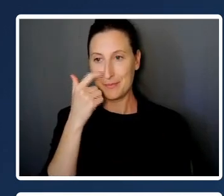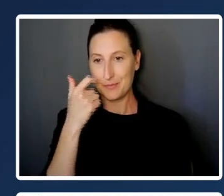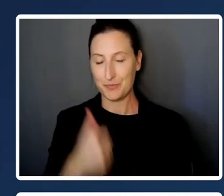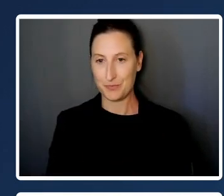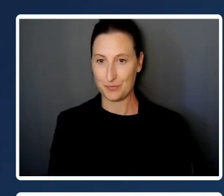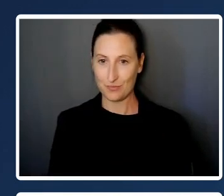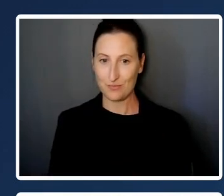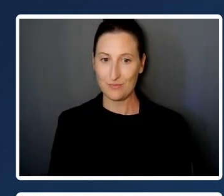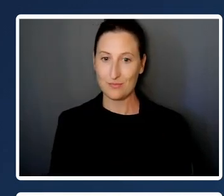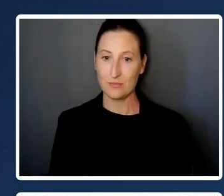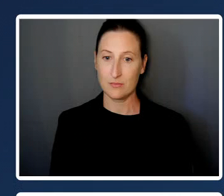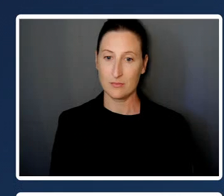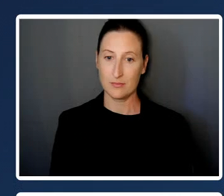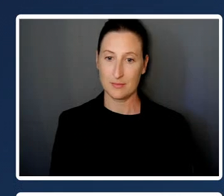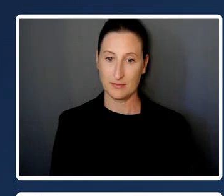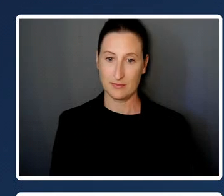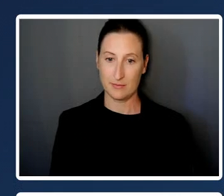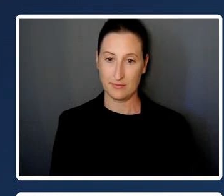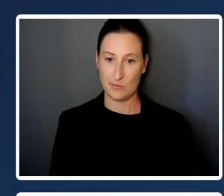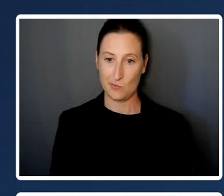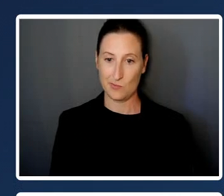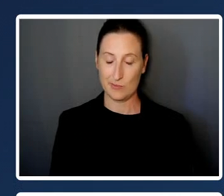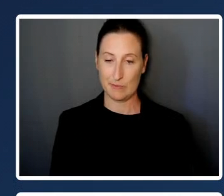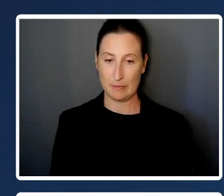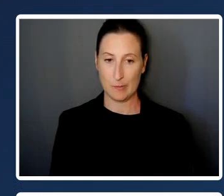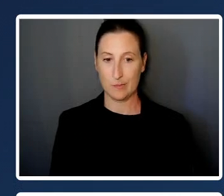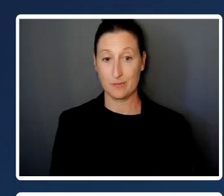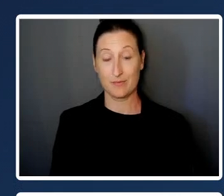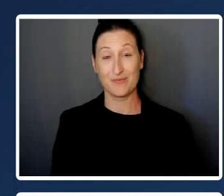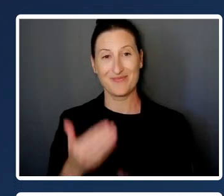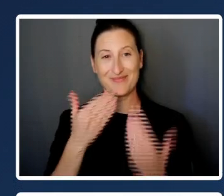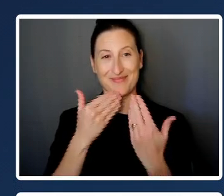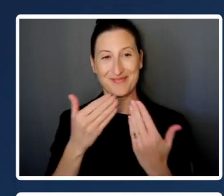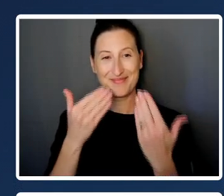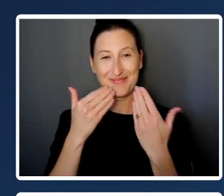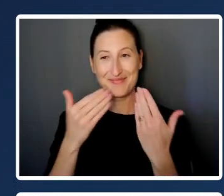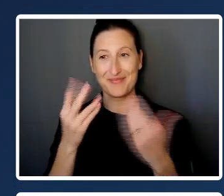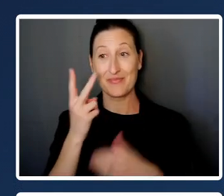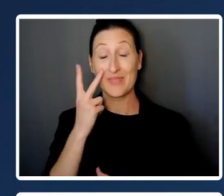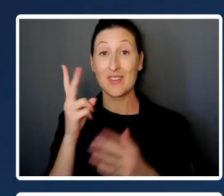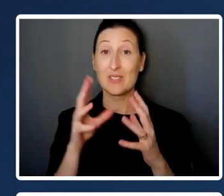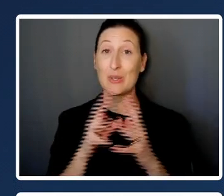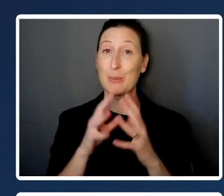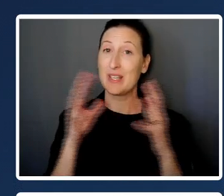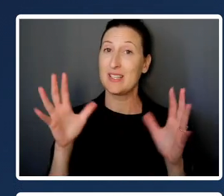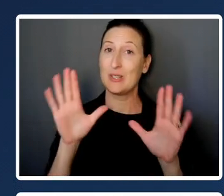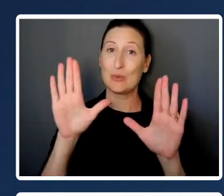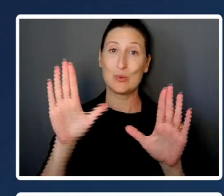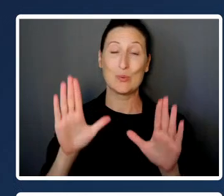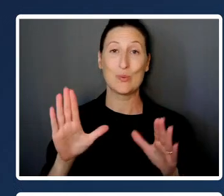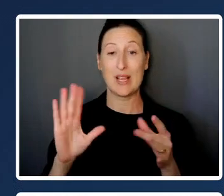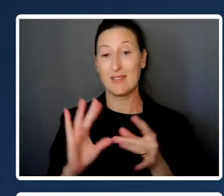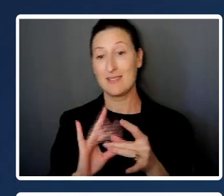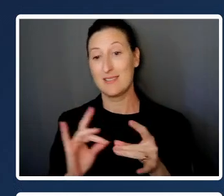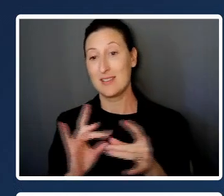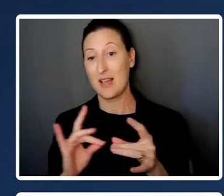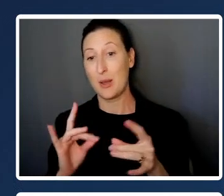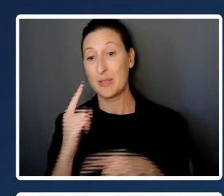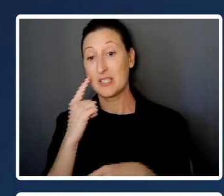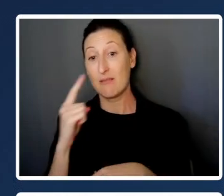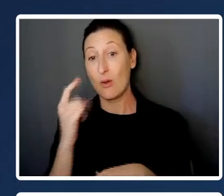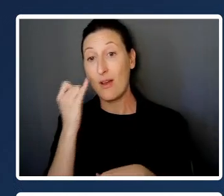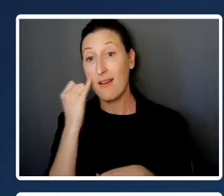we've seen so many great comments about tips for this -- for doing this kind of work, Empowering